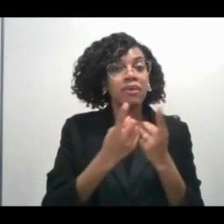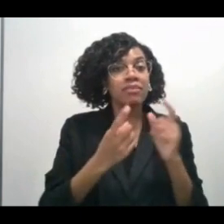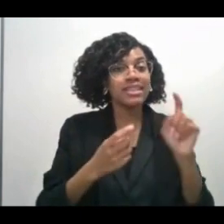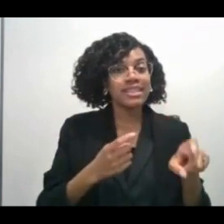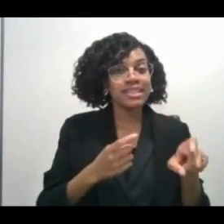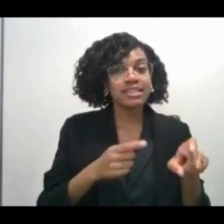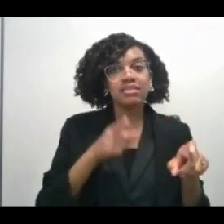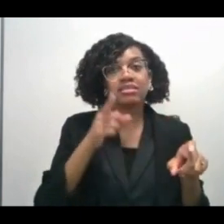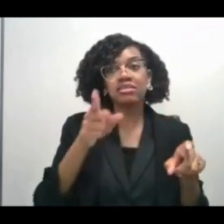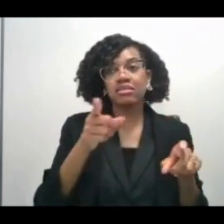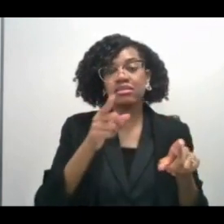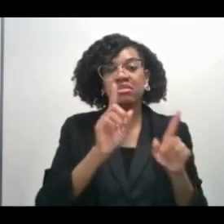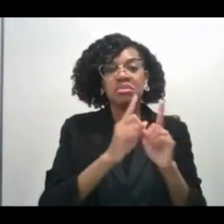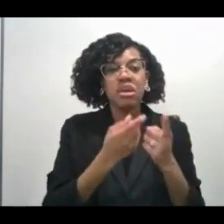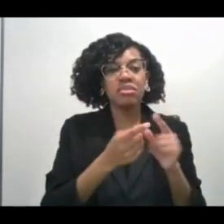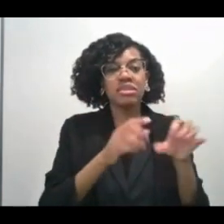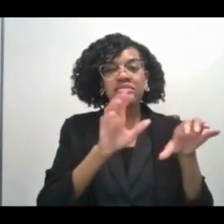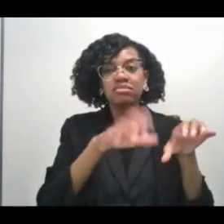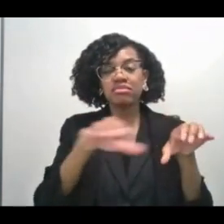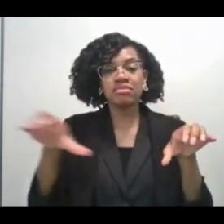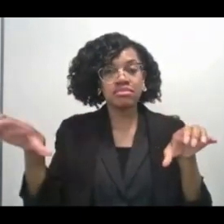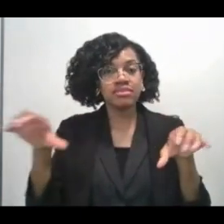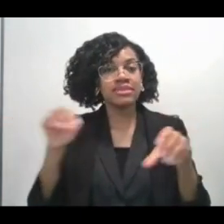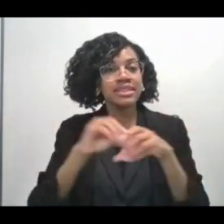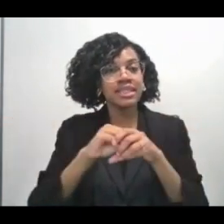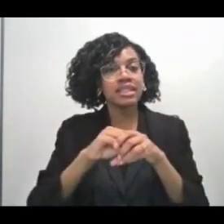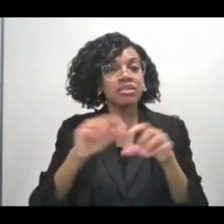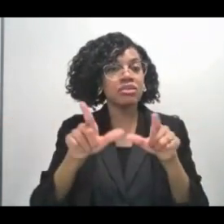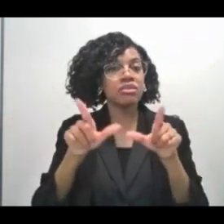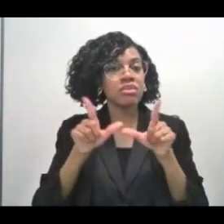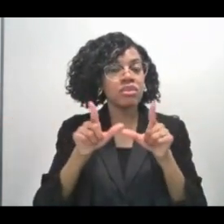government. So it makes sense to train people in different